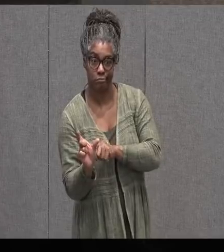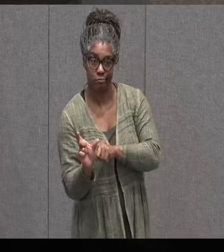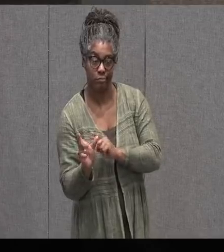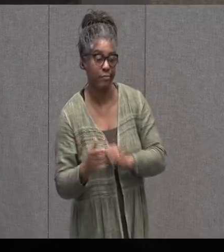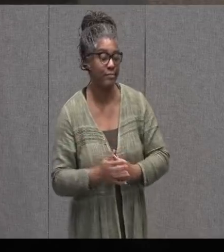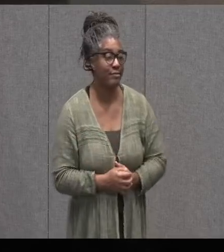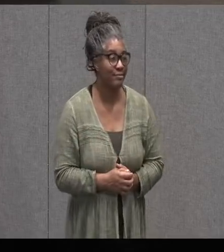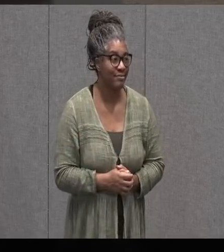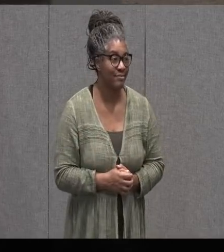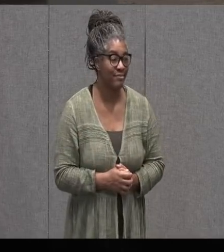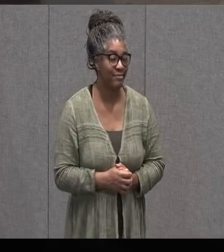Benny's Pennies.